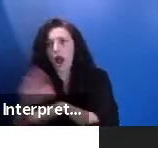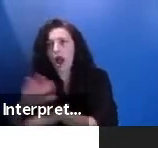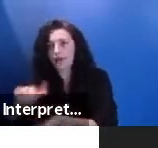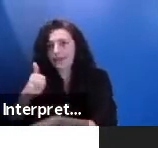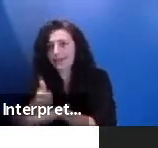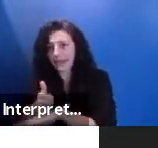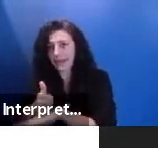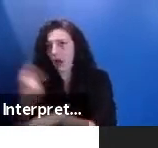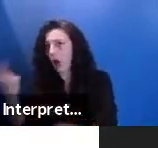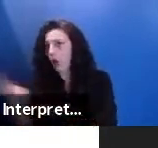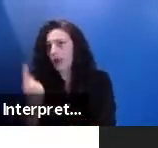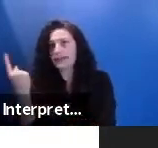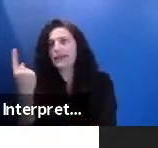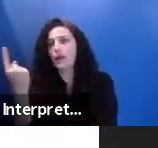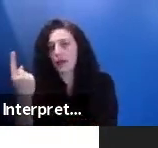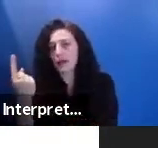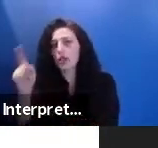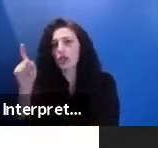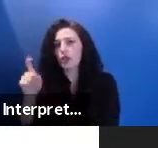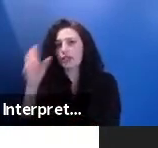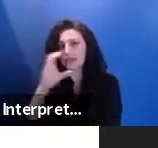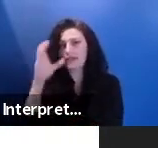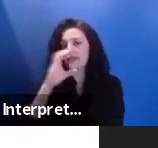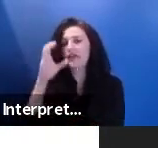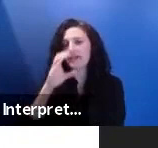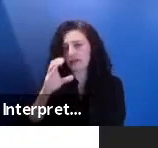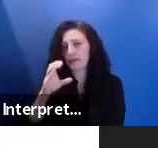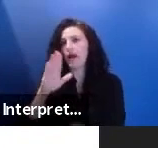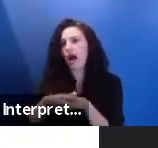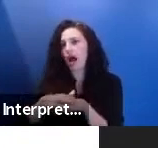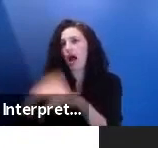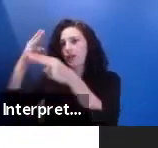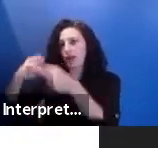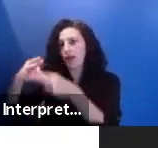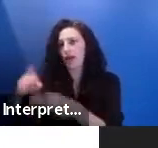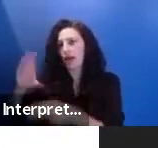On the call sheet, there will be a mobile phone number for them, and also for an anonymous reporting hotline.